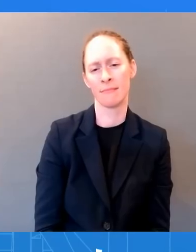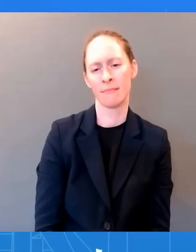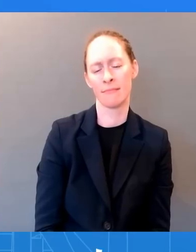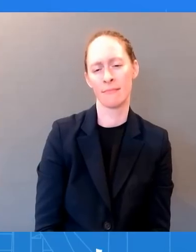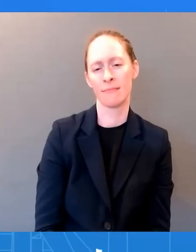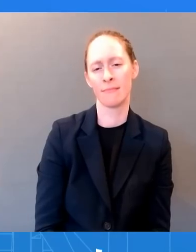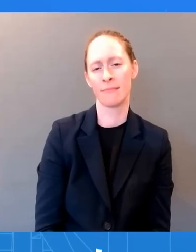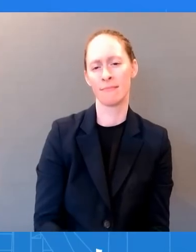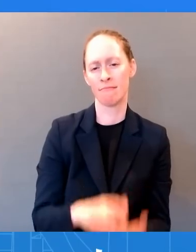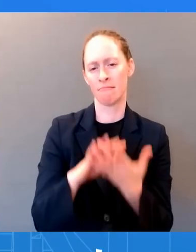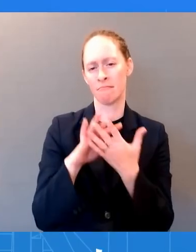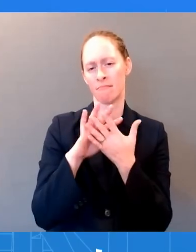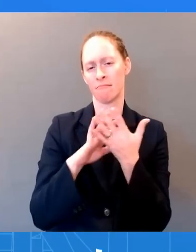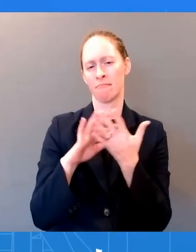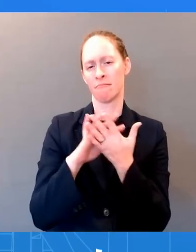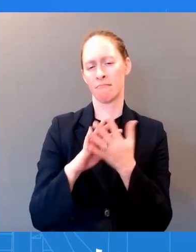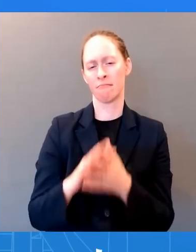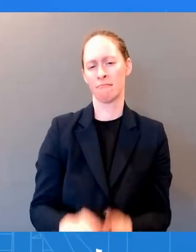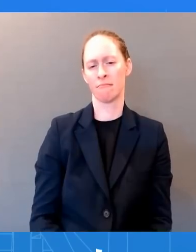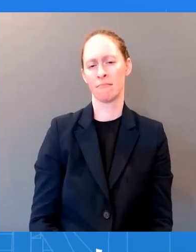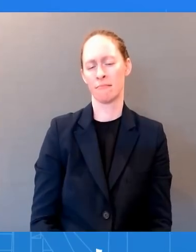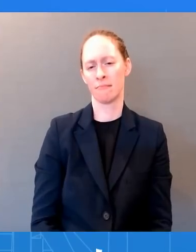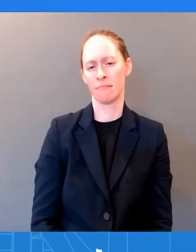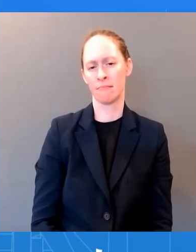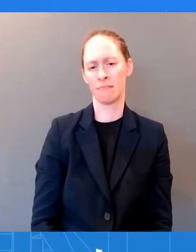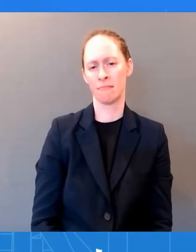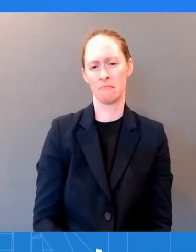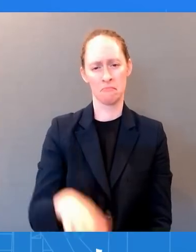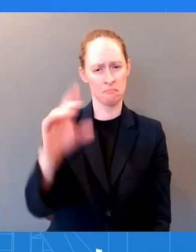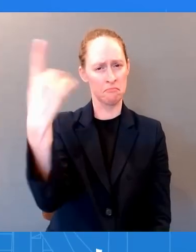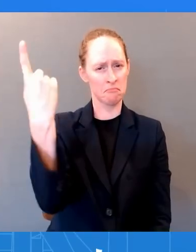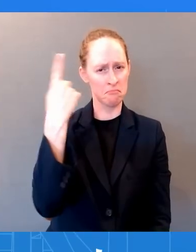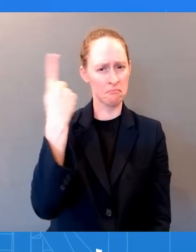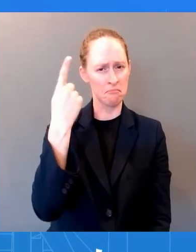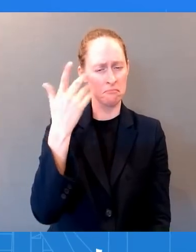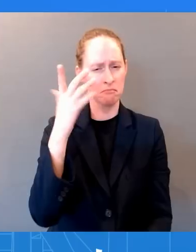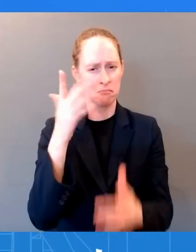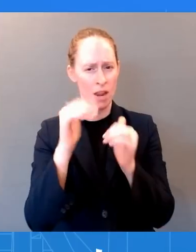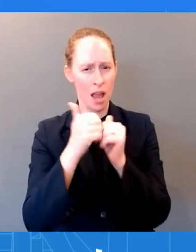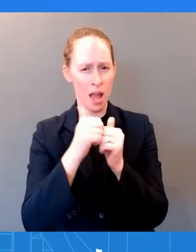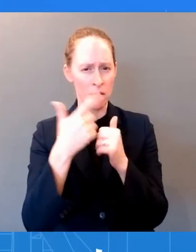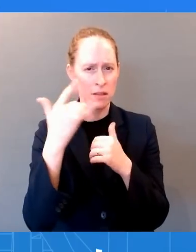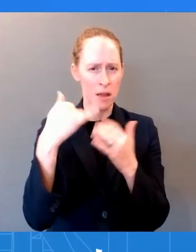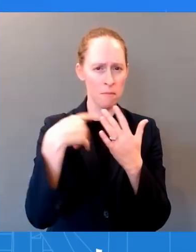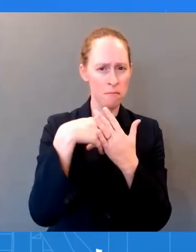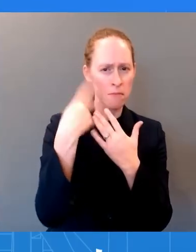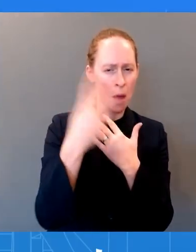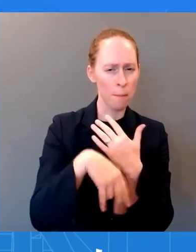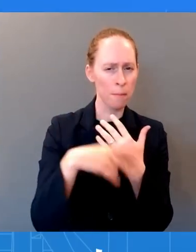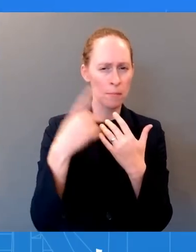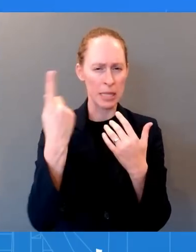any other actions that could be offset by deficit reductions if it means that he can pursue his agenda further.